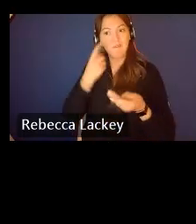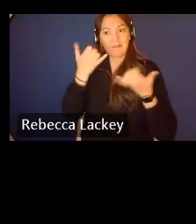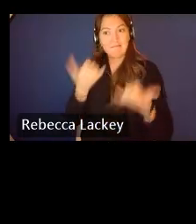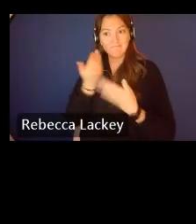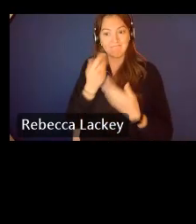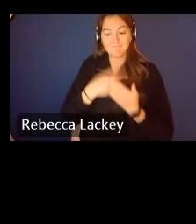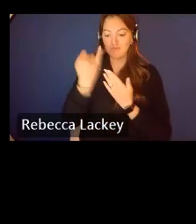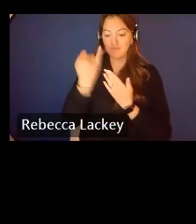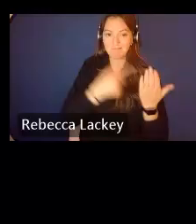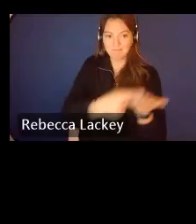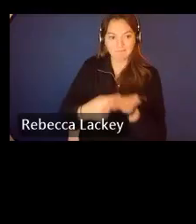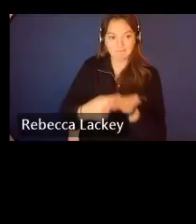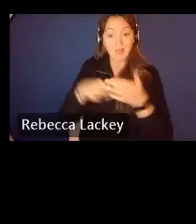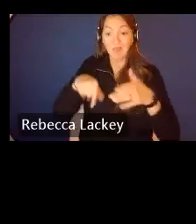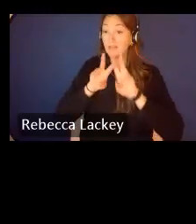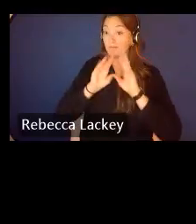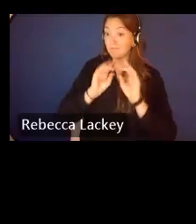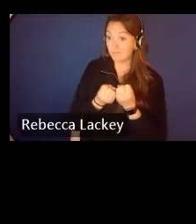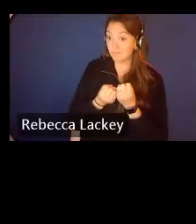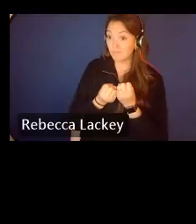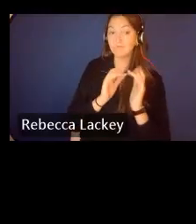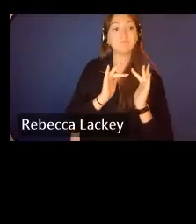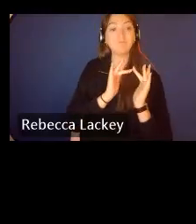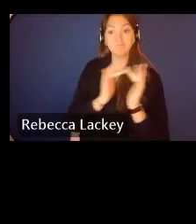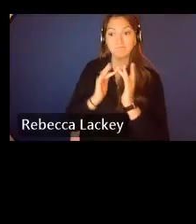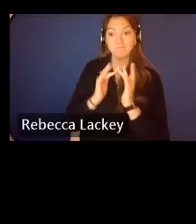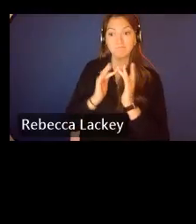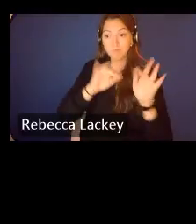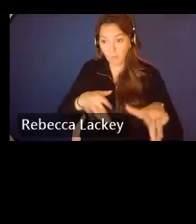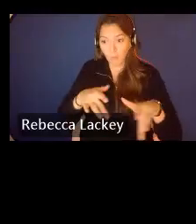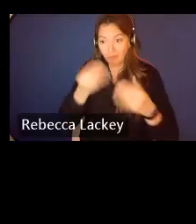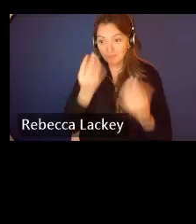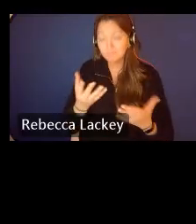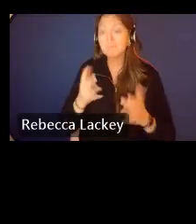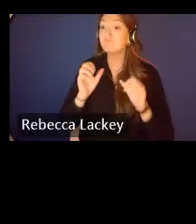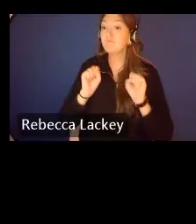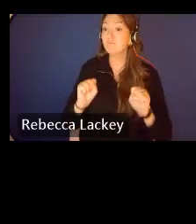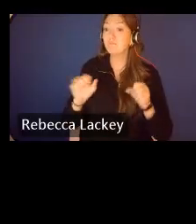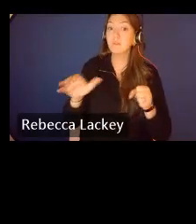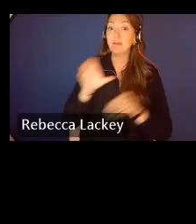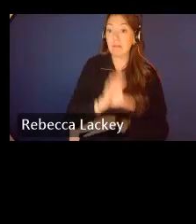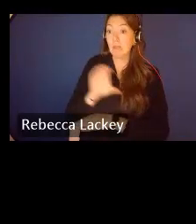discussion. This webinar is being recorded. To enable closed captioning, you can click on